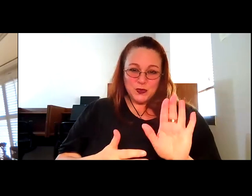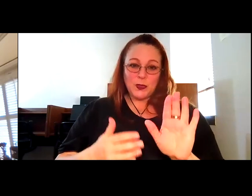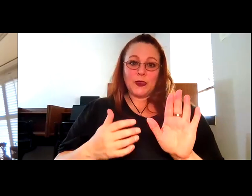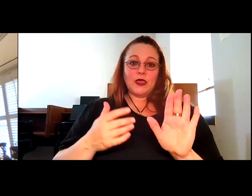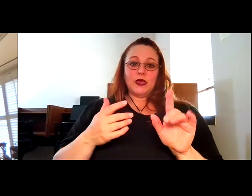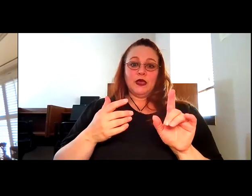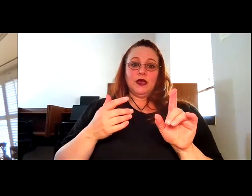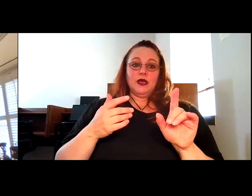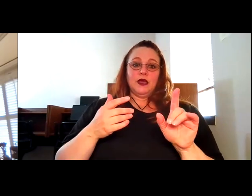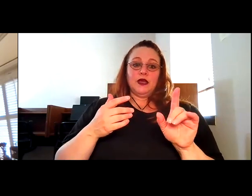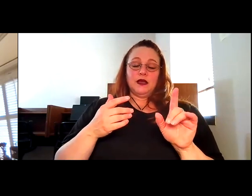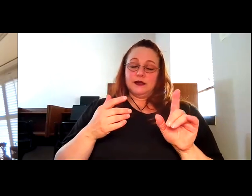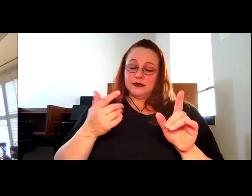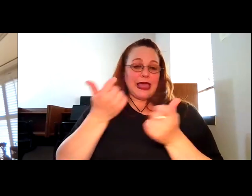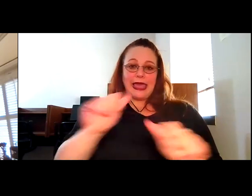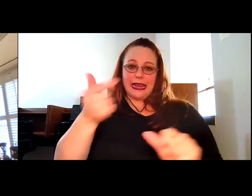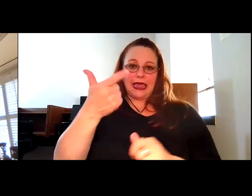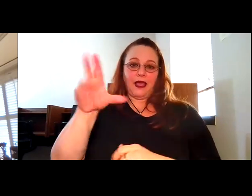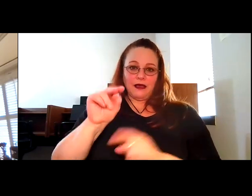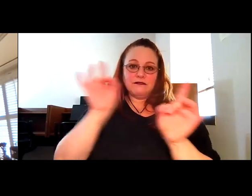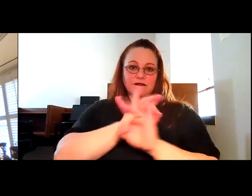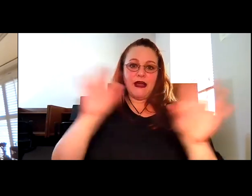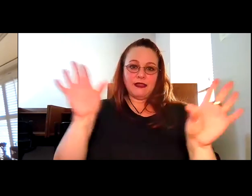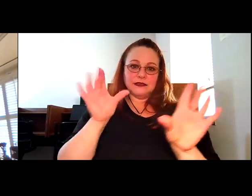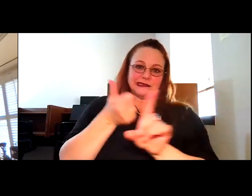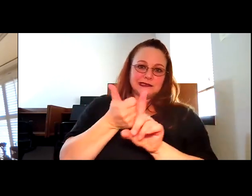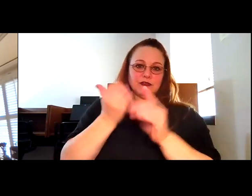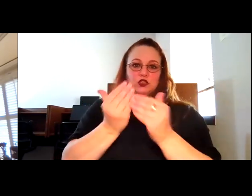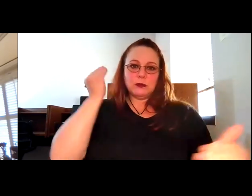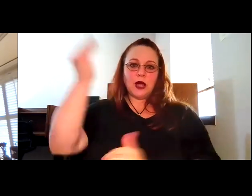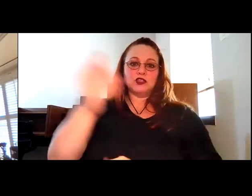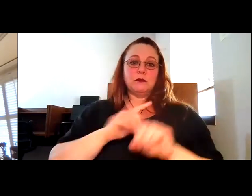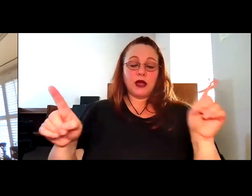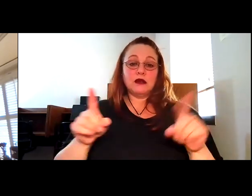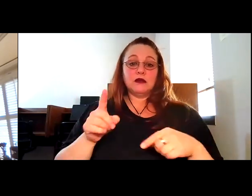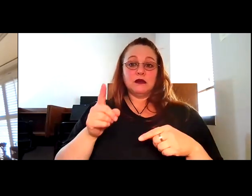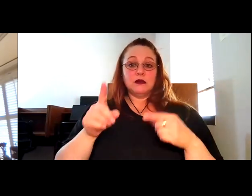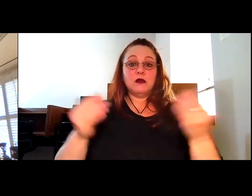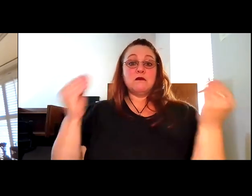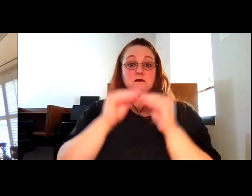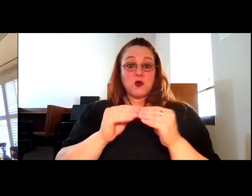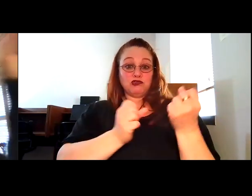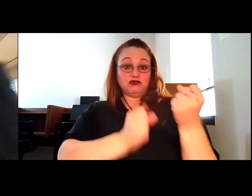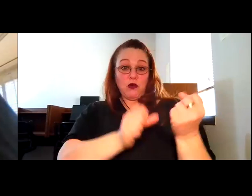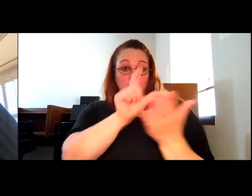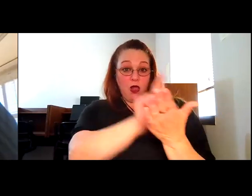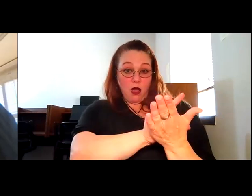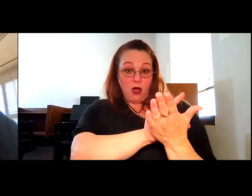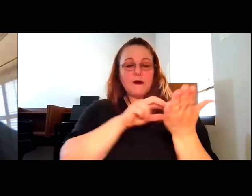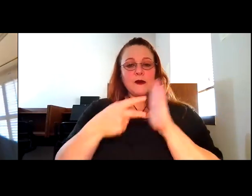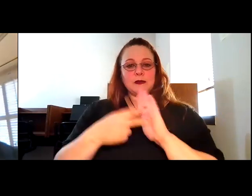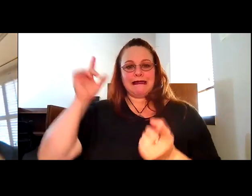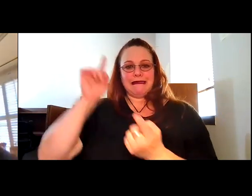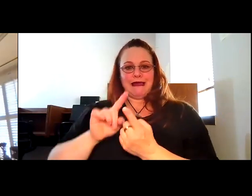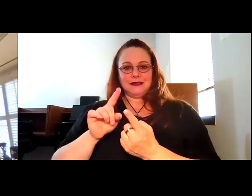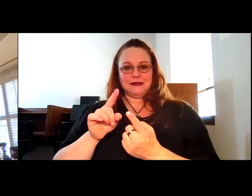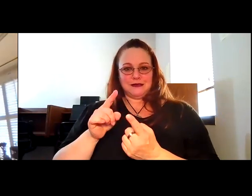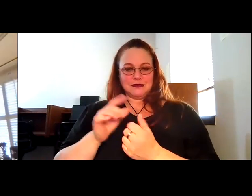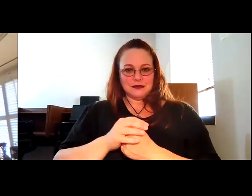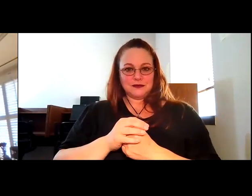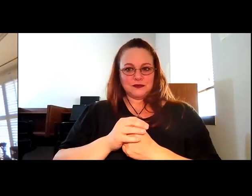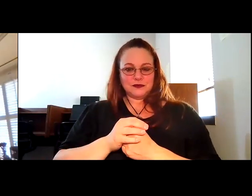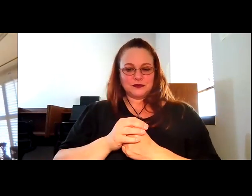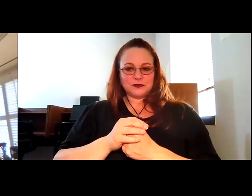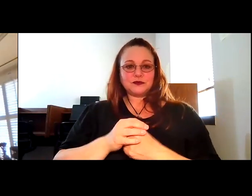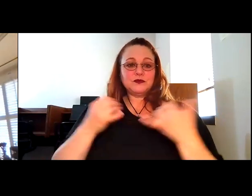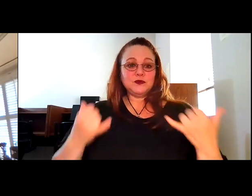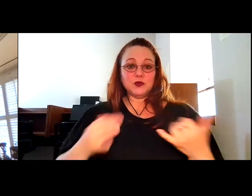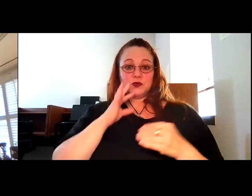Robyn Thomas: powerful correlations between the strength of gun laws and rates of gun violence. Um! So i'm going to talk a bit about police shootings and urban gun violence. So